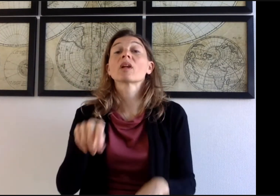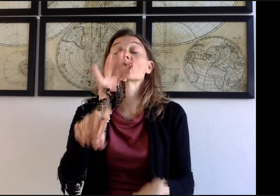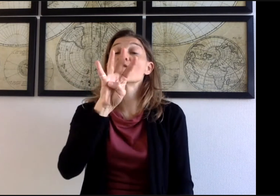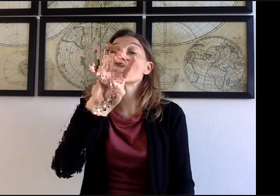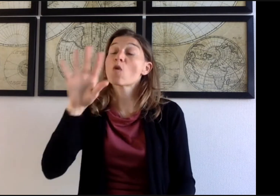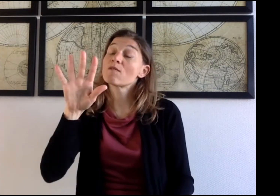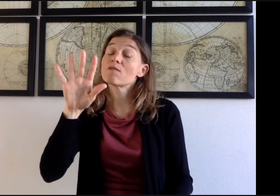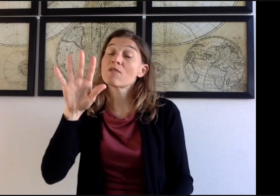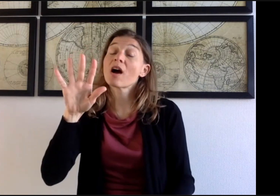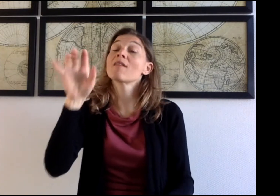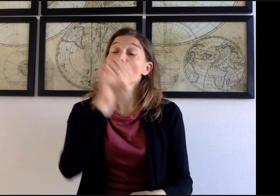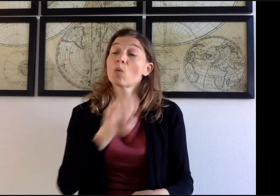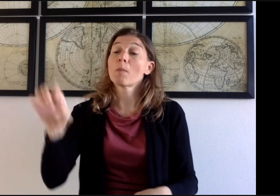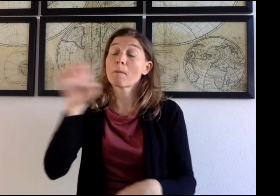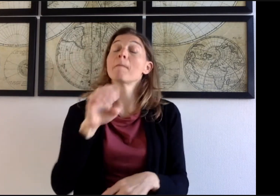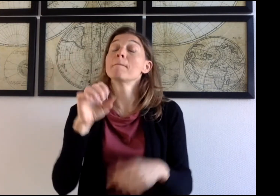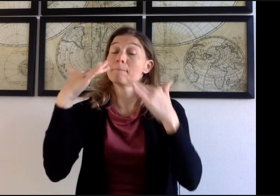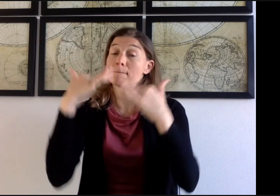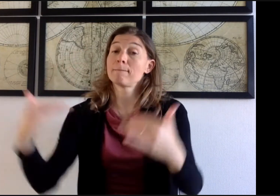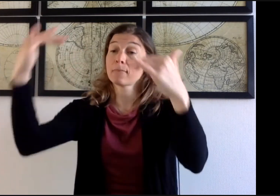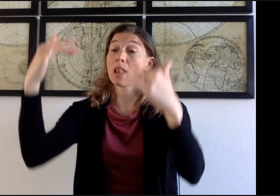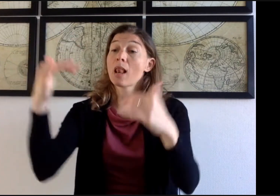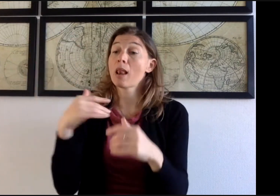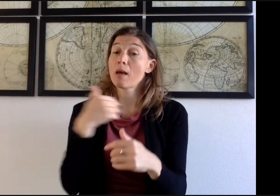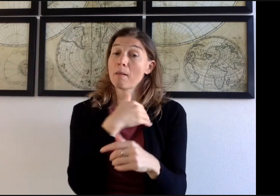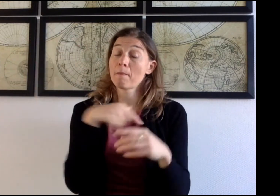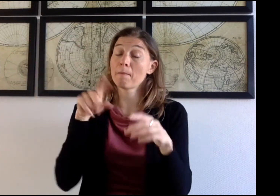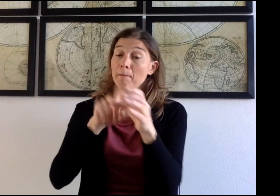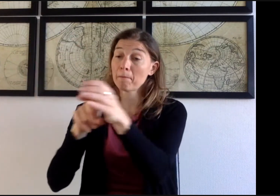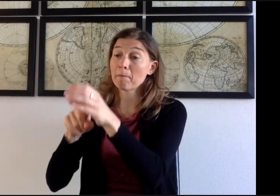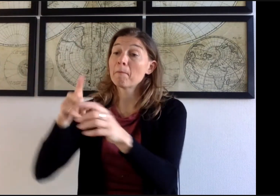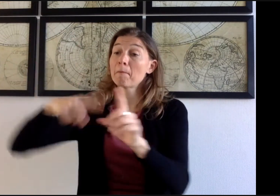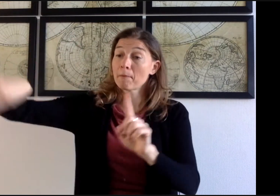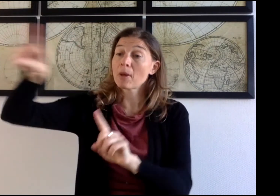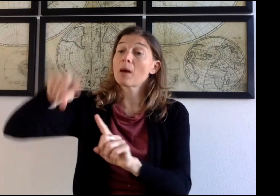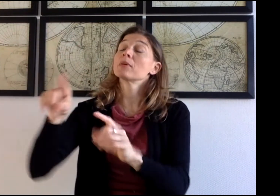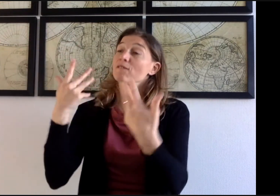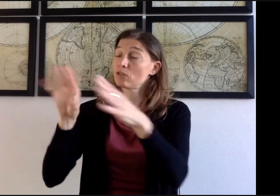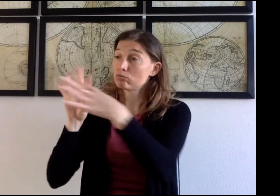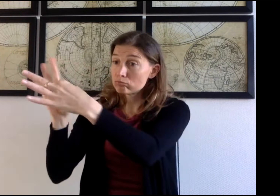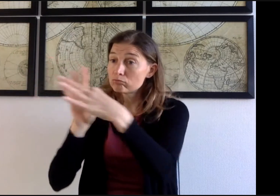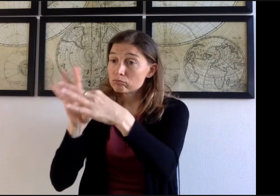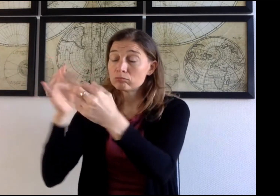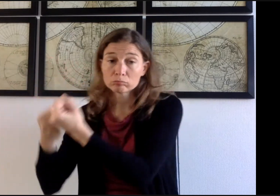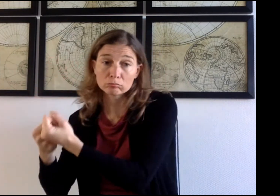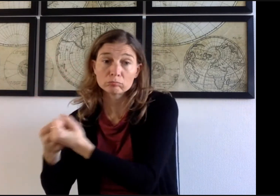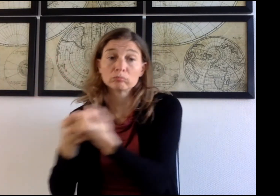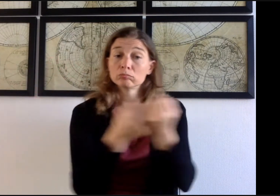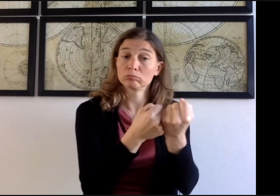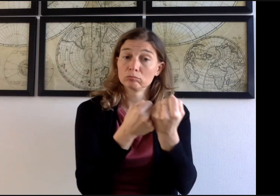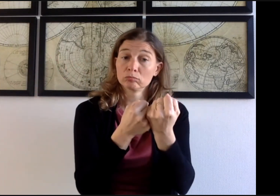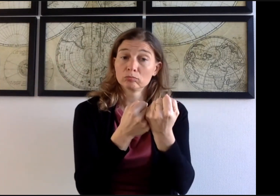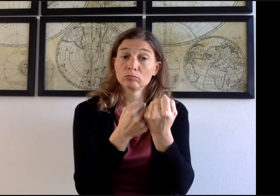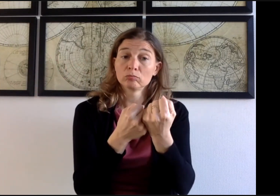in a letter for the Commission asking for more EU fund to support services. This was coordinated by both us and EASPD.